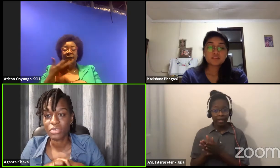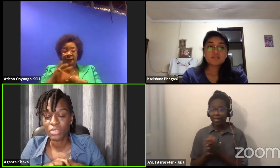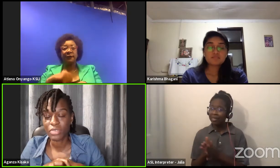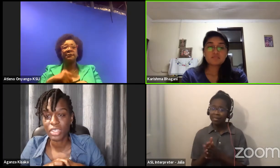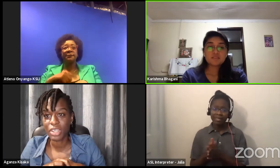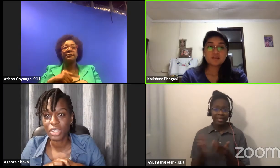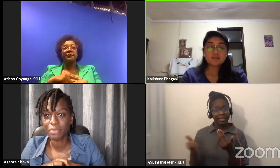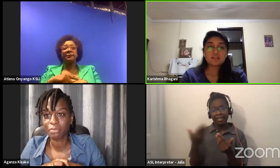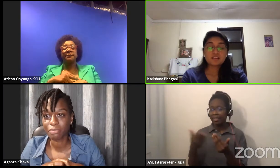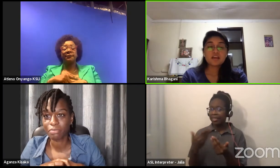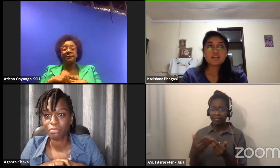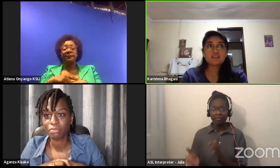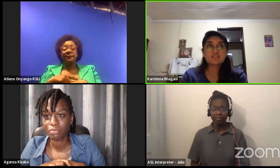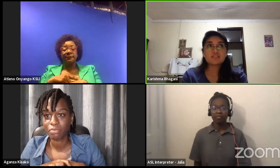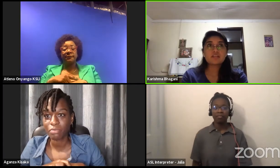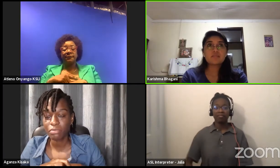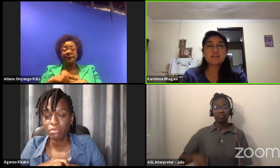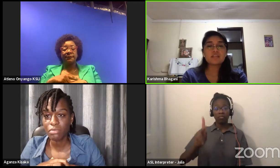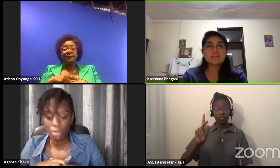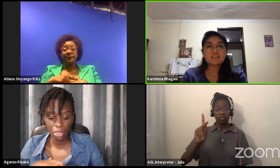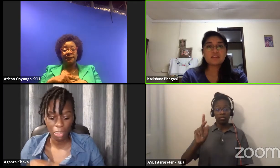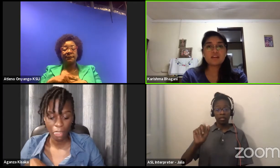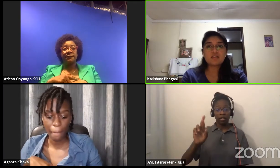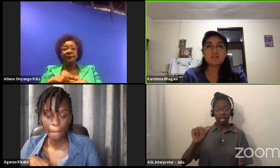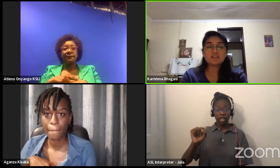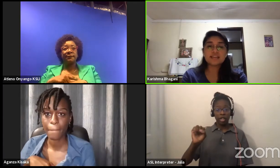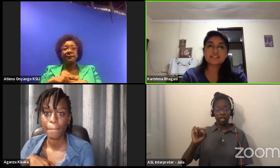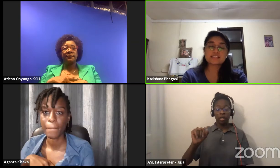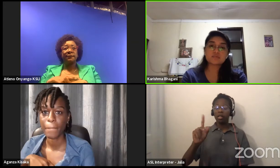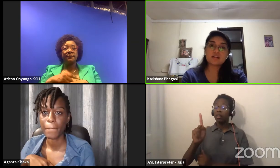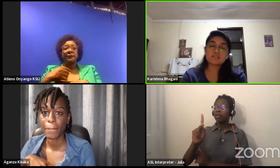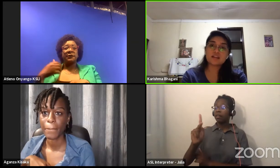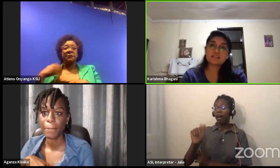Yeah, I hear you and I mean, I think even in all context as well, right?